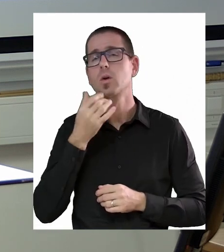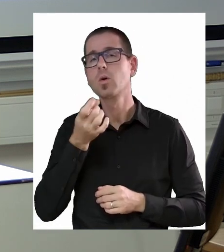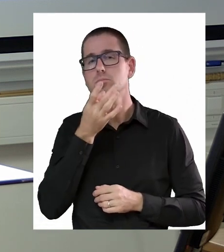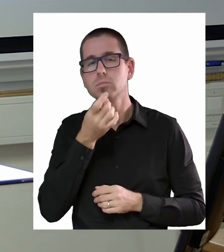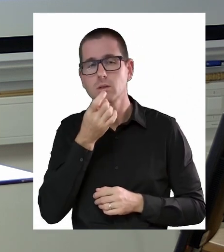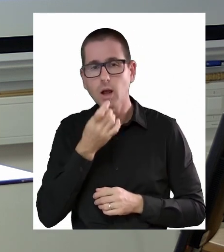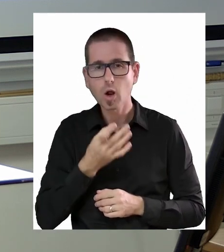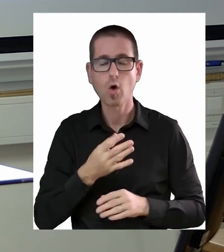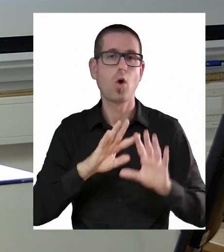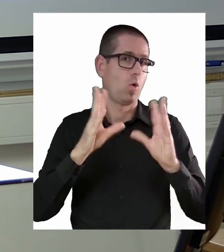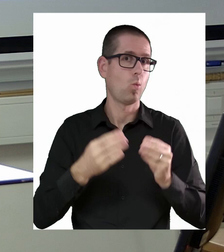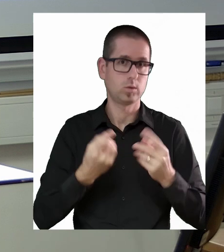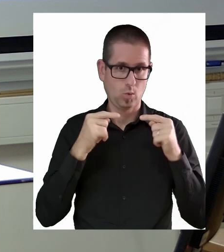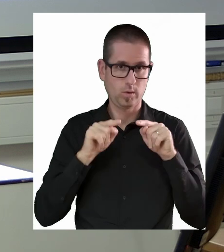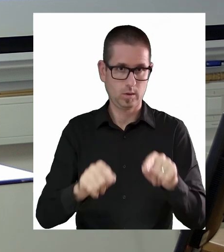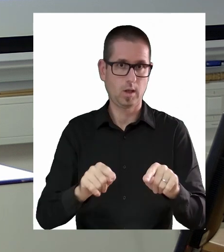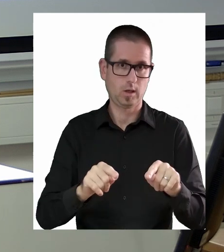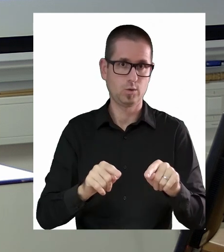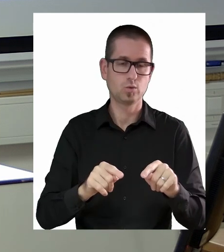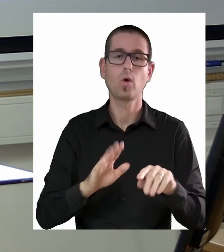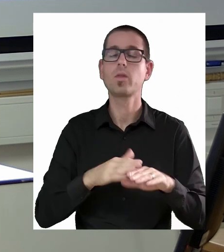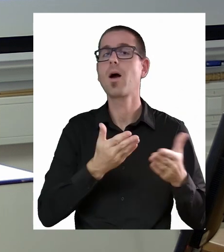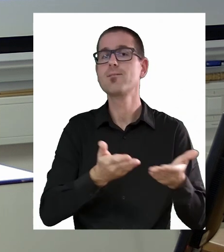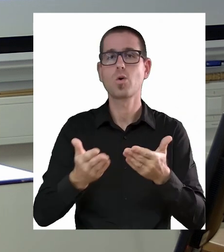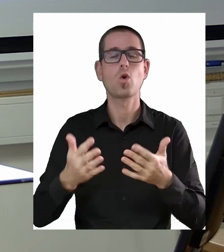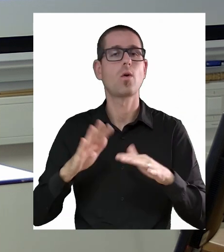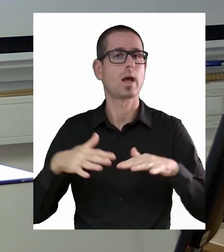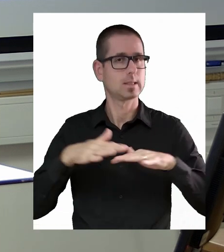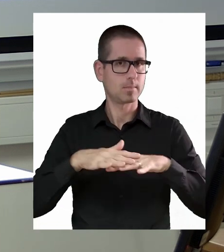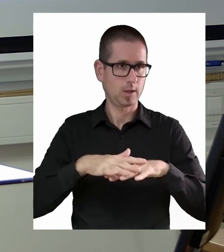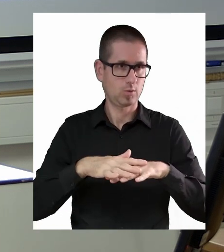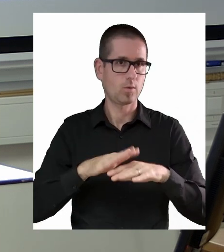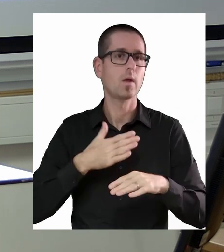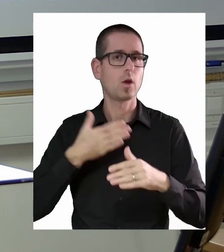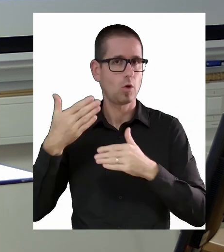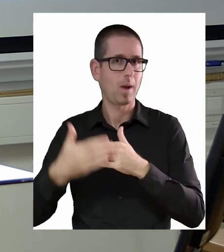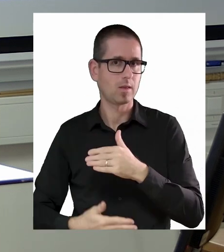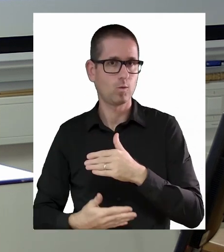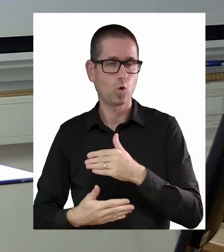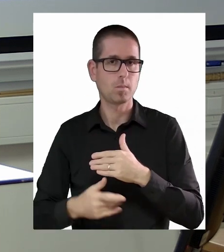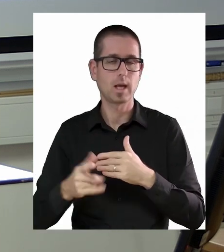and all of them are actually available online on our platform that was presented.